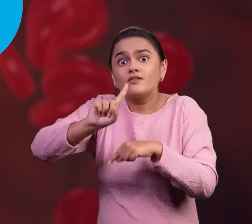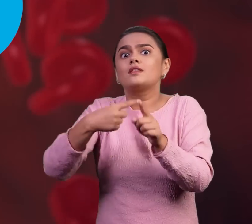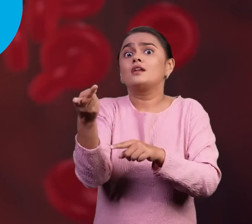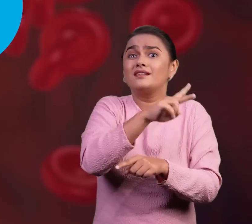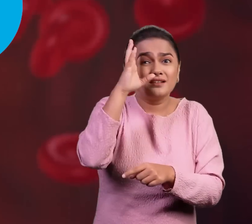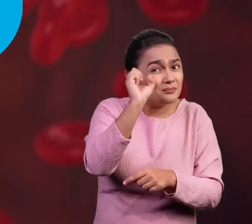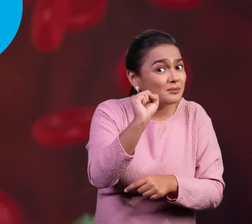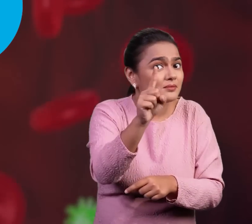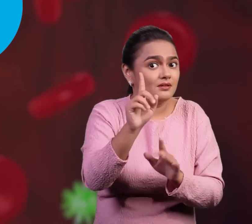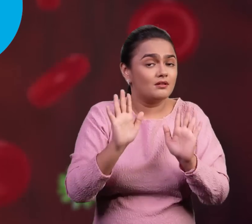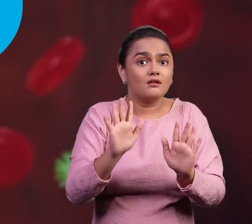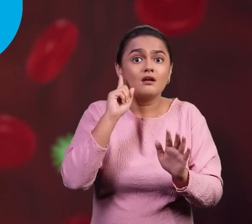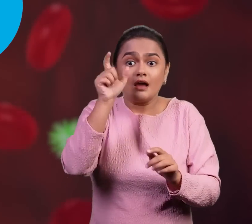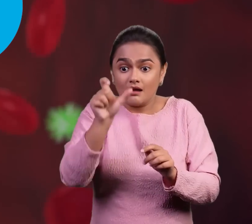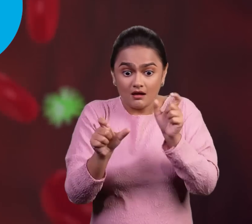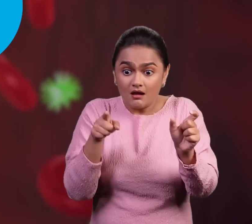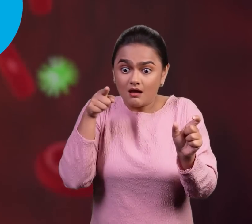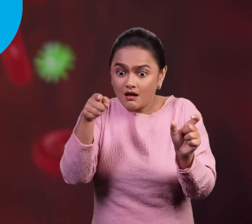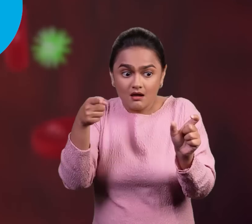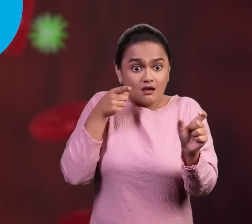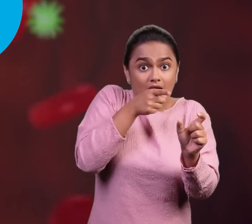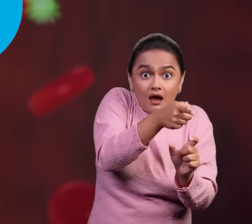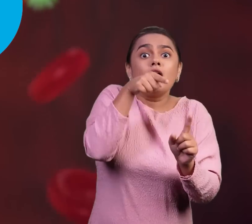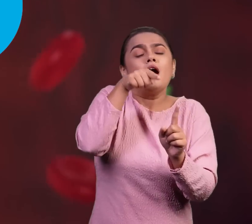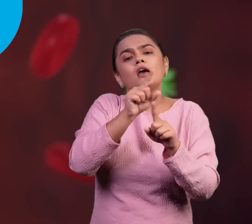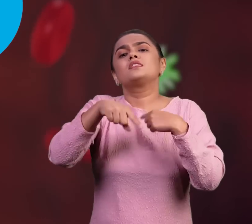There are many ways in which infected blood may be transmitted to others.